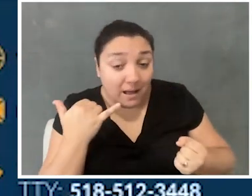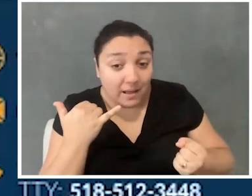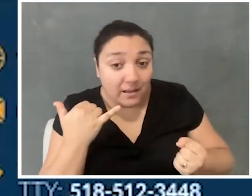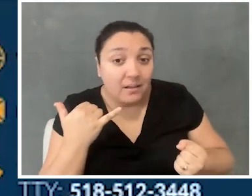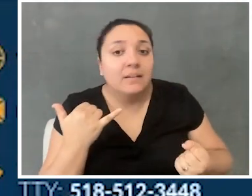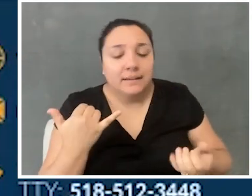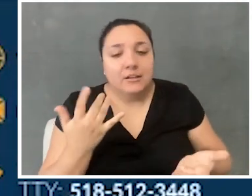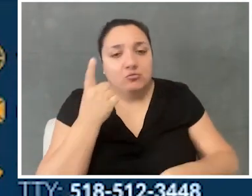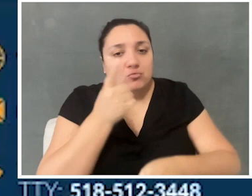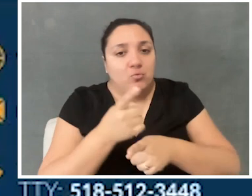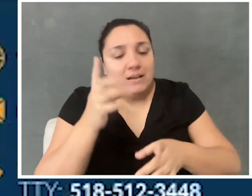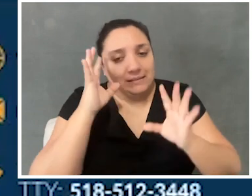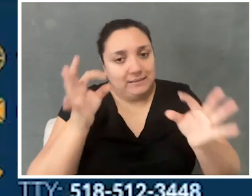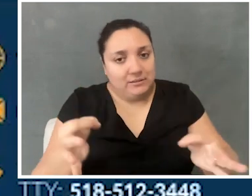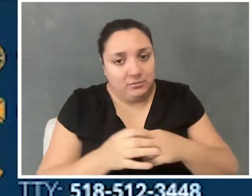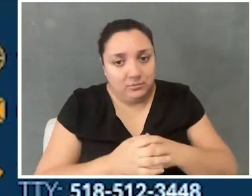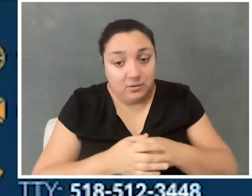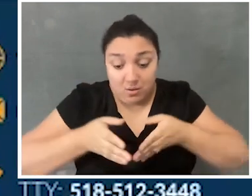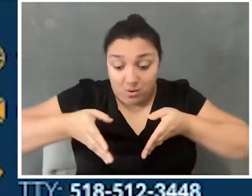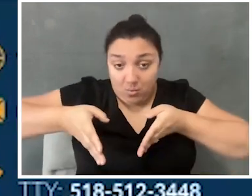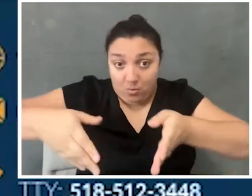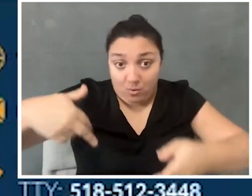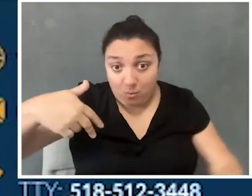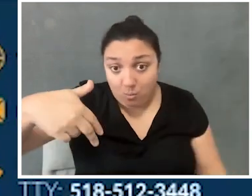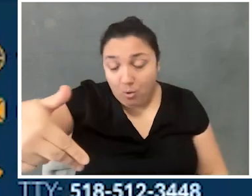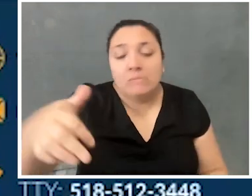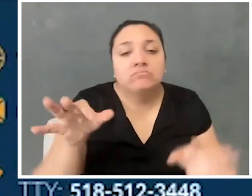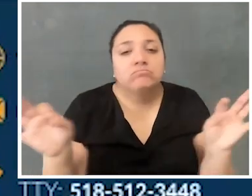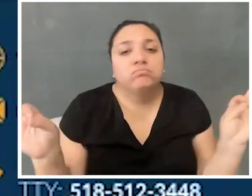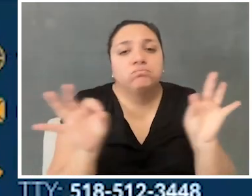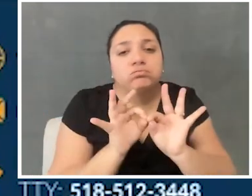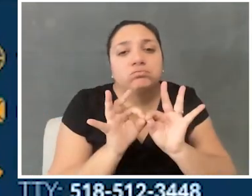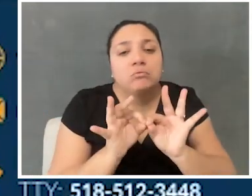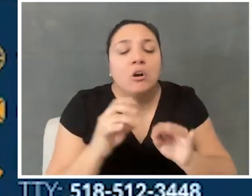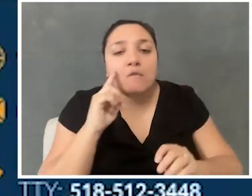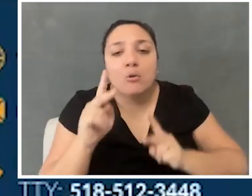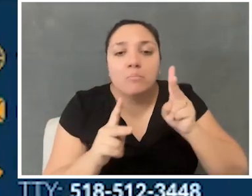Sidewalk access is critical to our clients who use wheelchairs